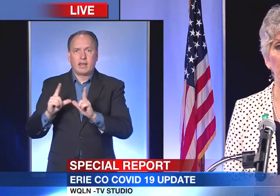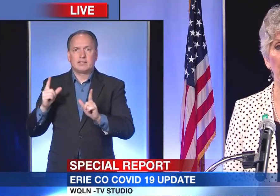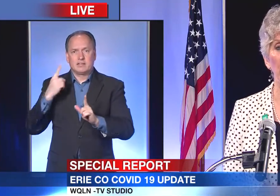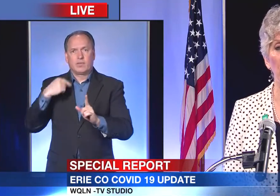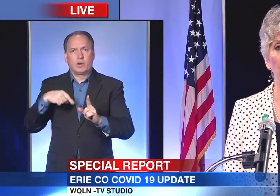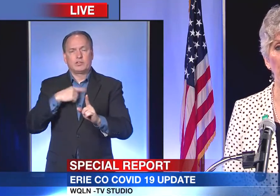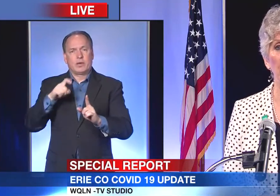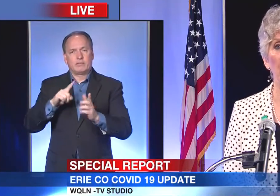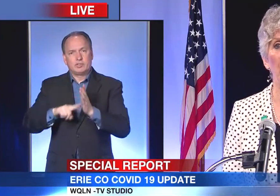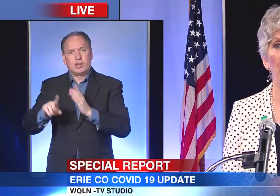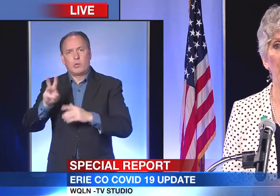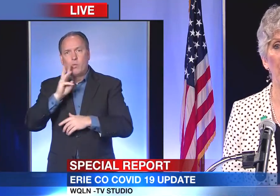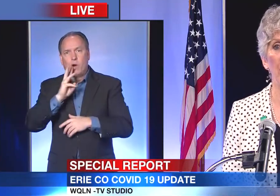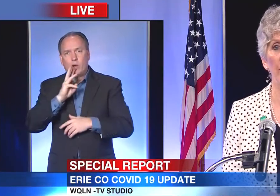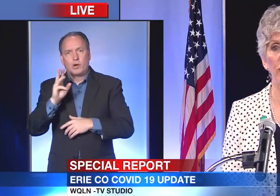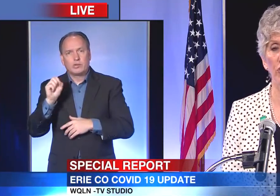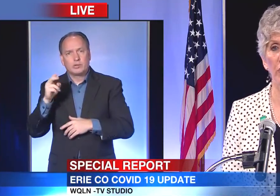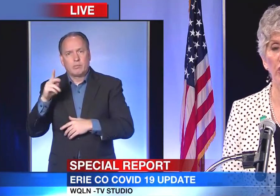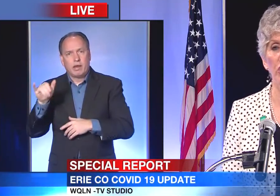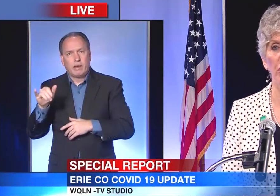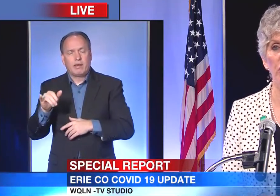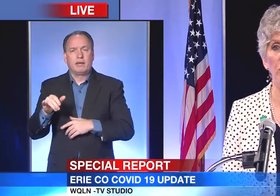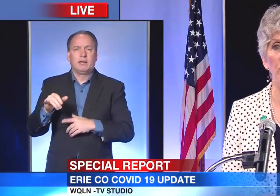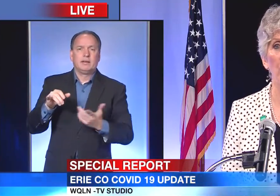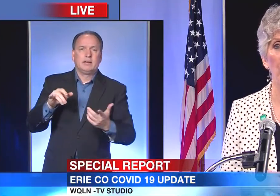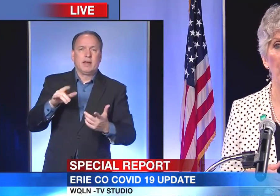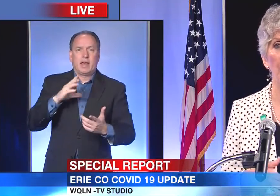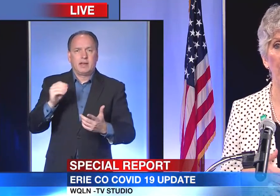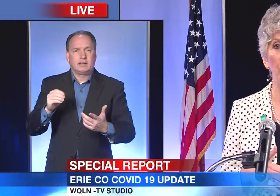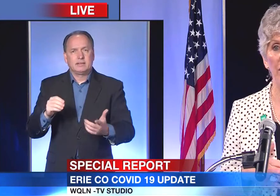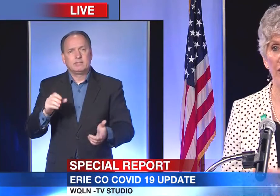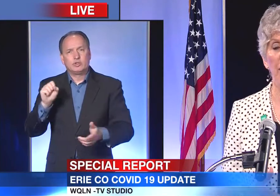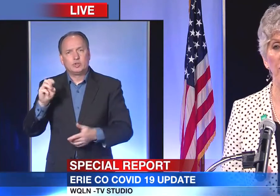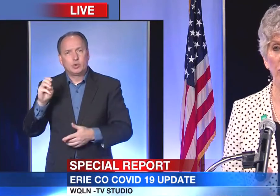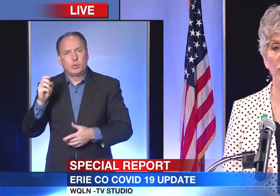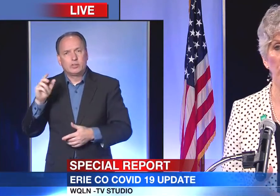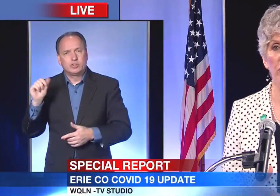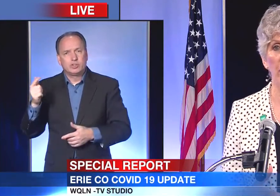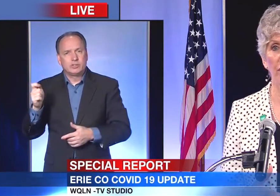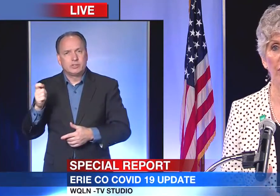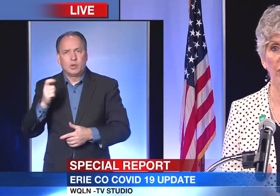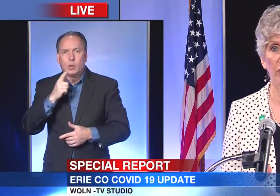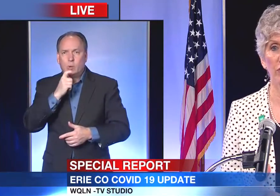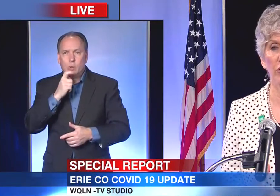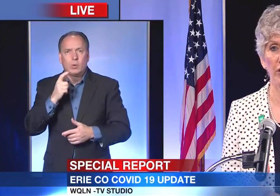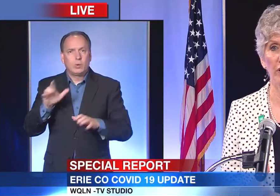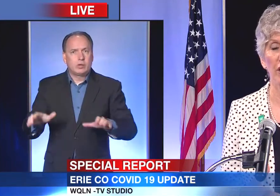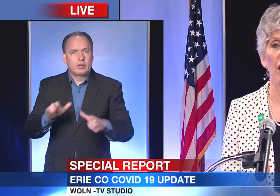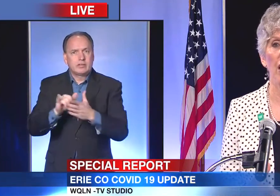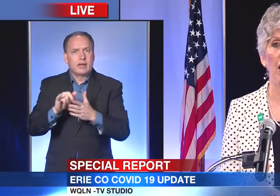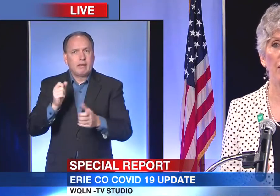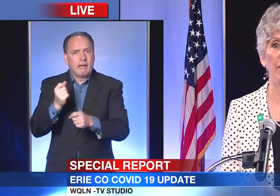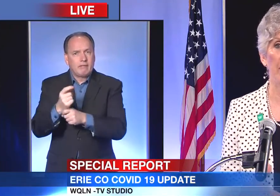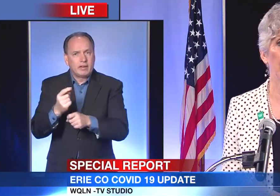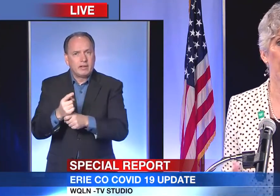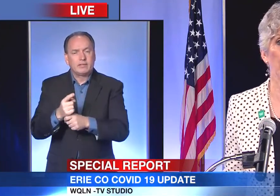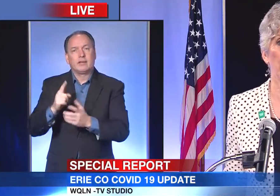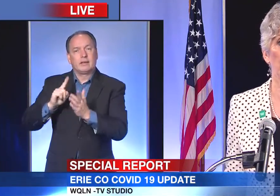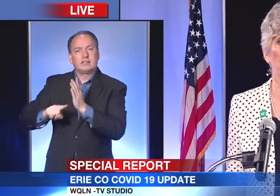EVERY YEAR THEY HAVE TO GET A LICENSE FROM US BECAUSE WE HAVE TO CHECK THEIR WATER SUPPLY AND THEIR SEWAGE ISSUES, AND WE HAVE